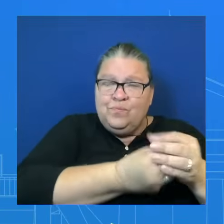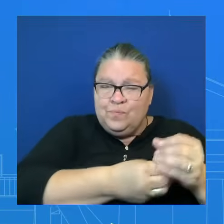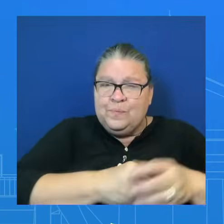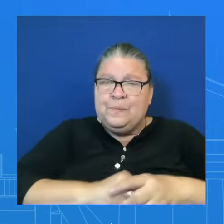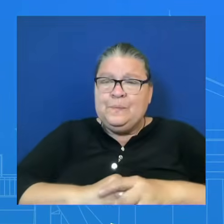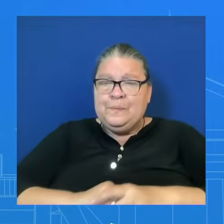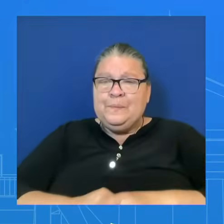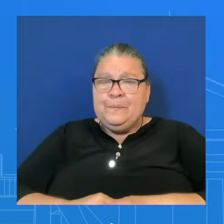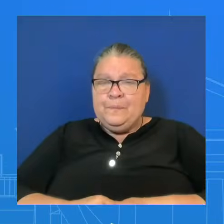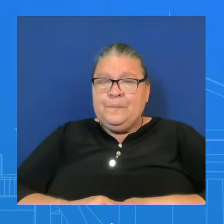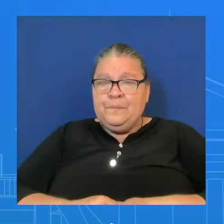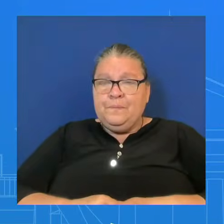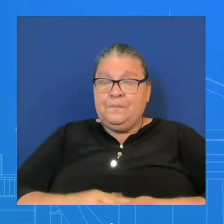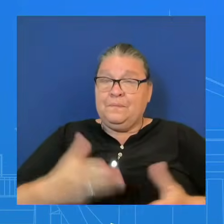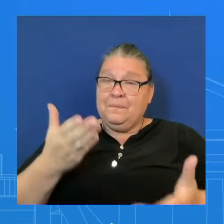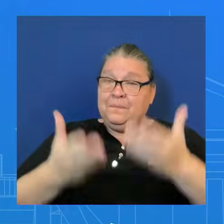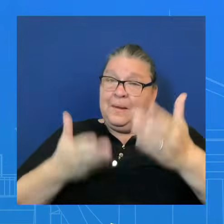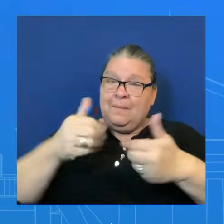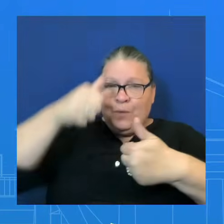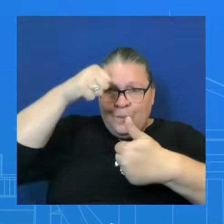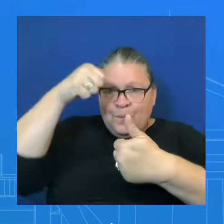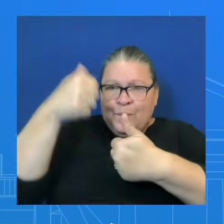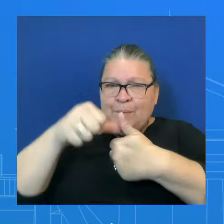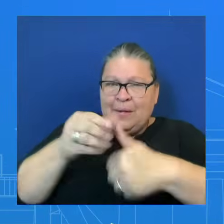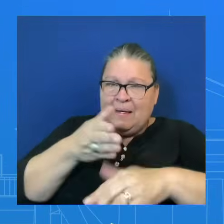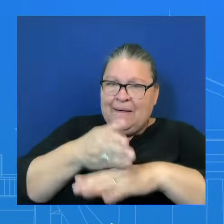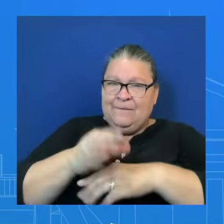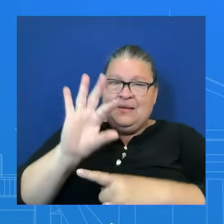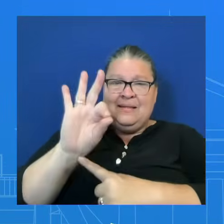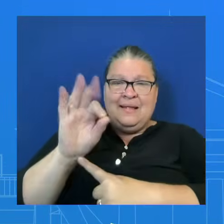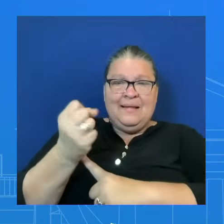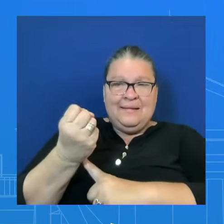Operation Noble Eagle was stood up. And it's a -- it's an organized,